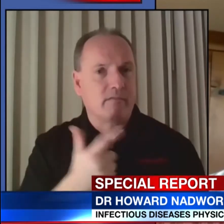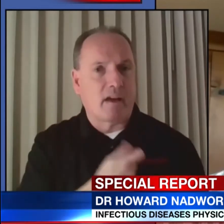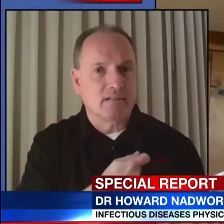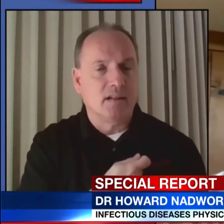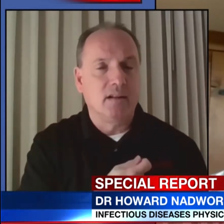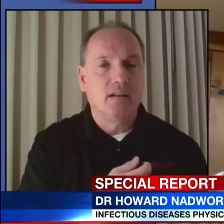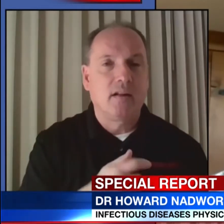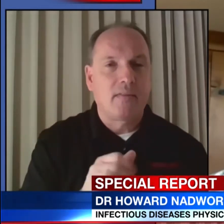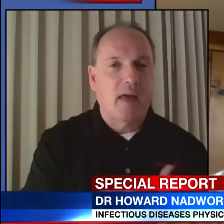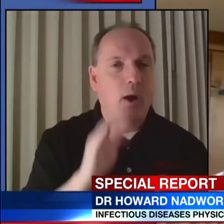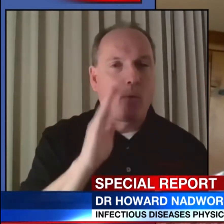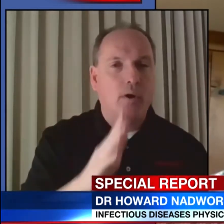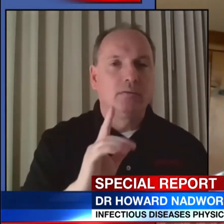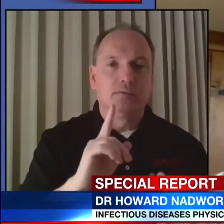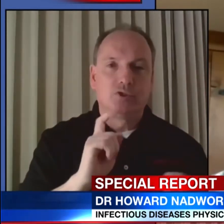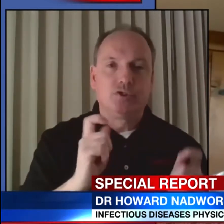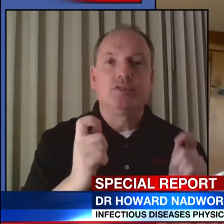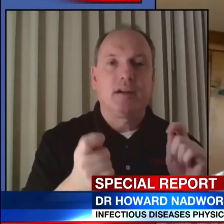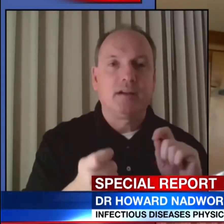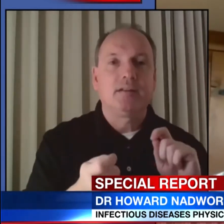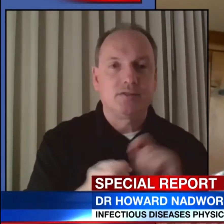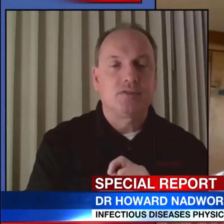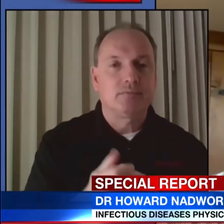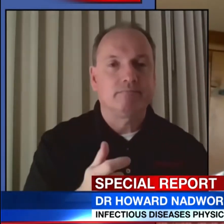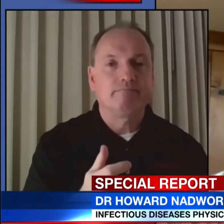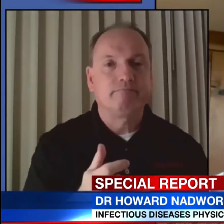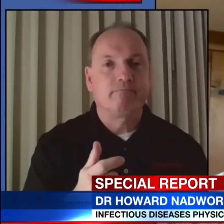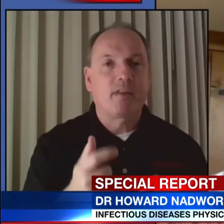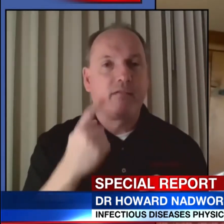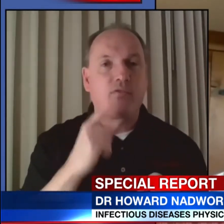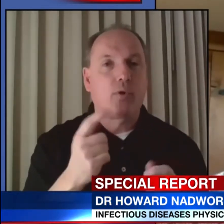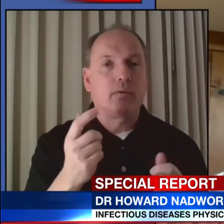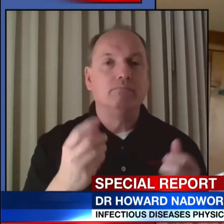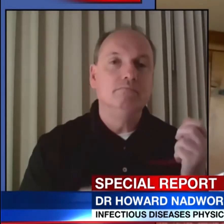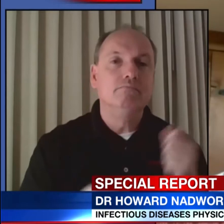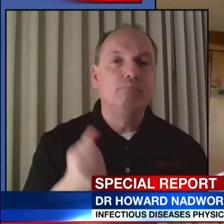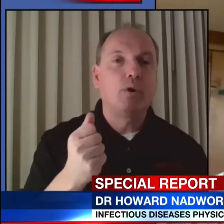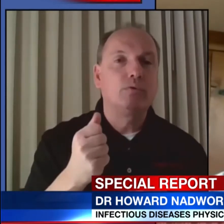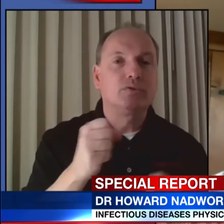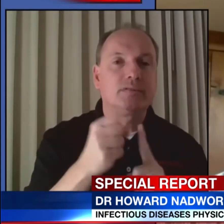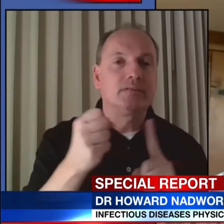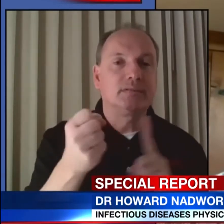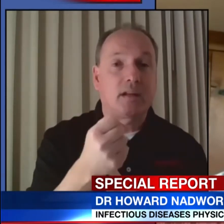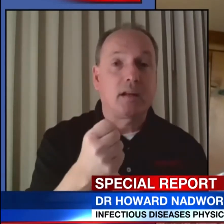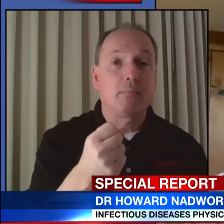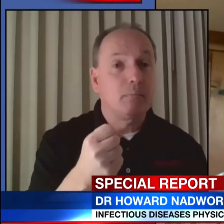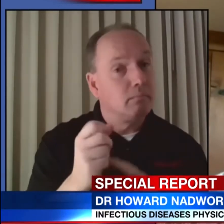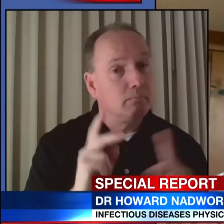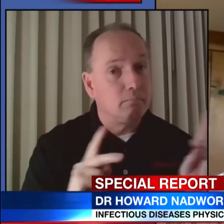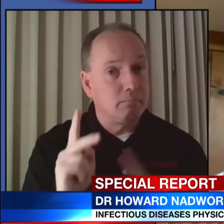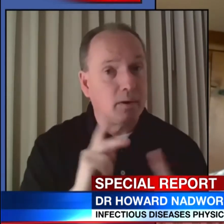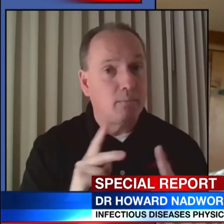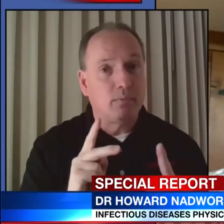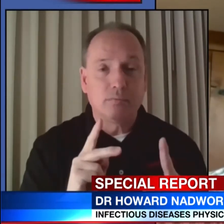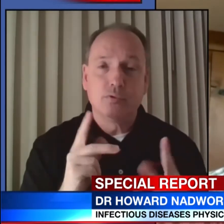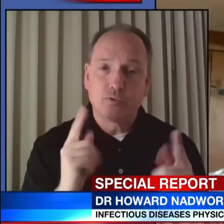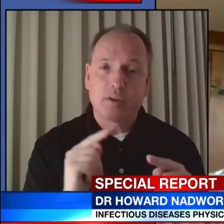LARGE ENOUGH PERCENTAGE OF THE POPULATION VACCINATED. THAT'S GOING TO MAKE MUCH MORE OF A DIFFERENCE THAN A